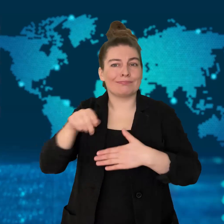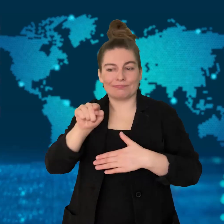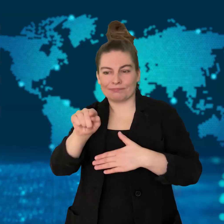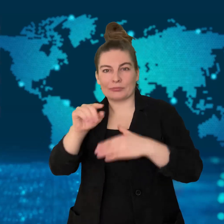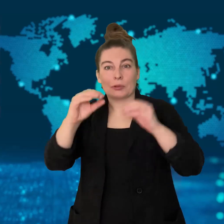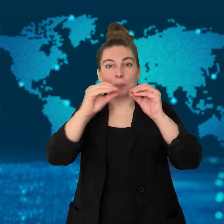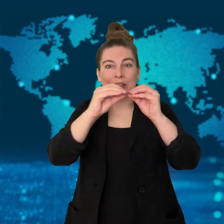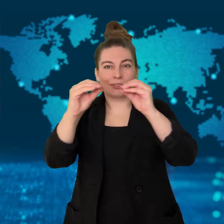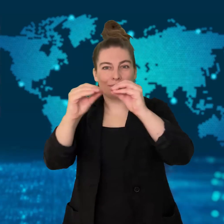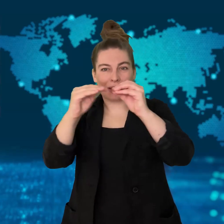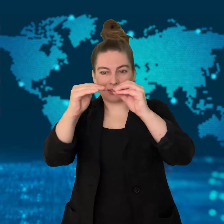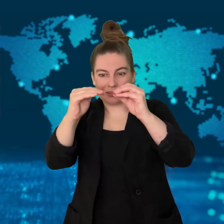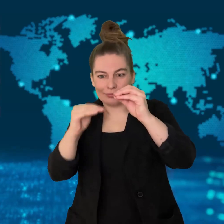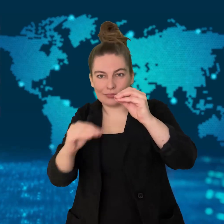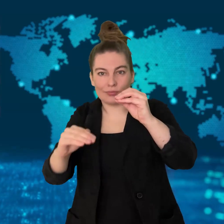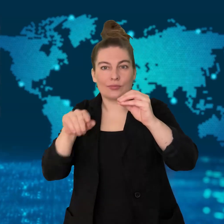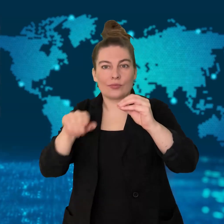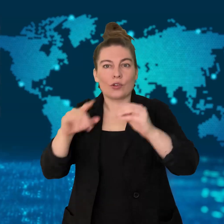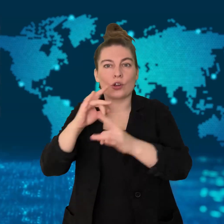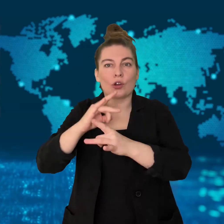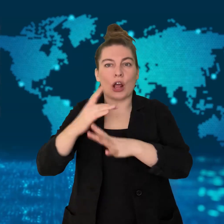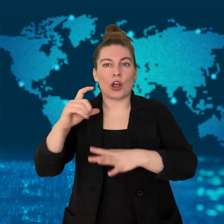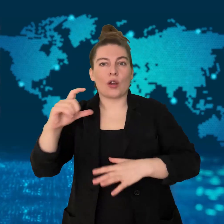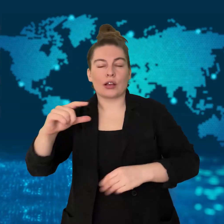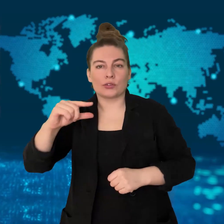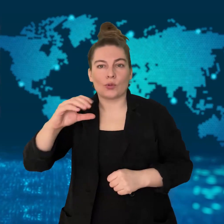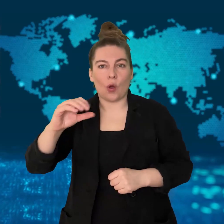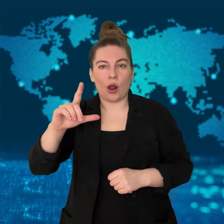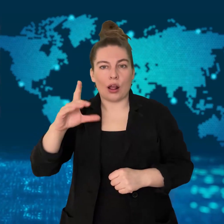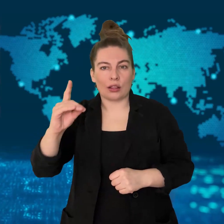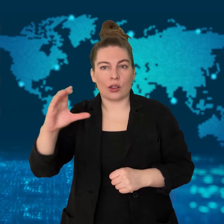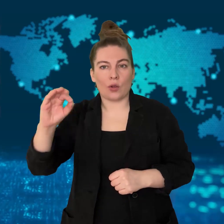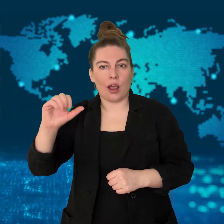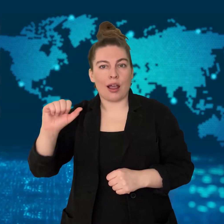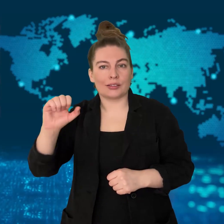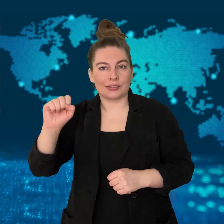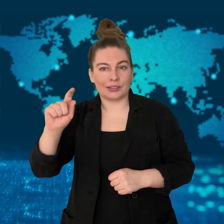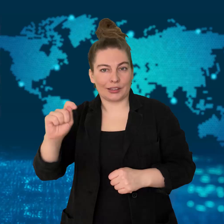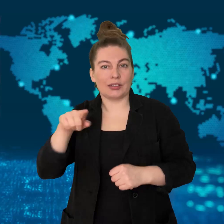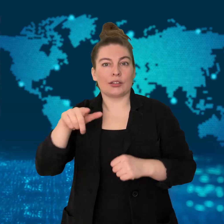less than 63 kilometers per hour.